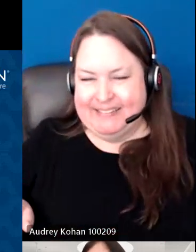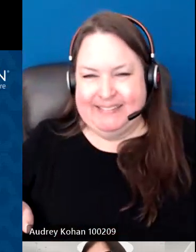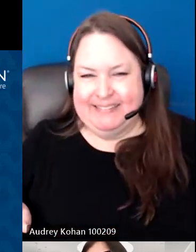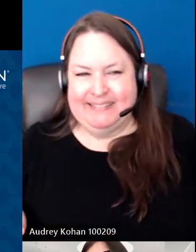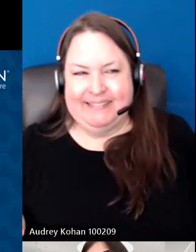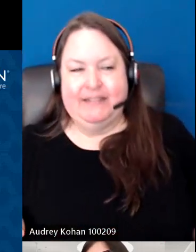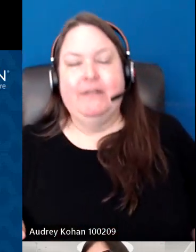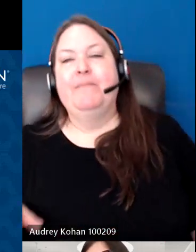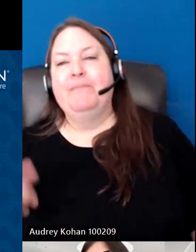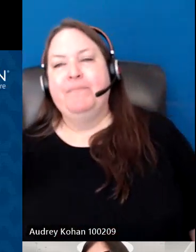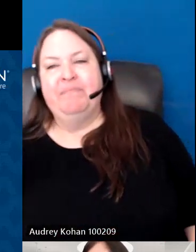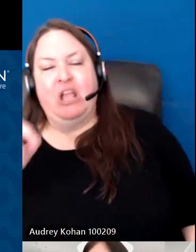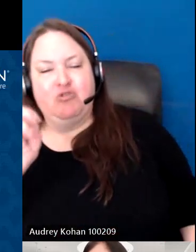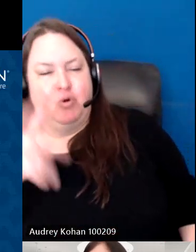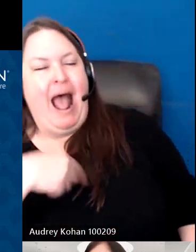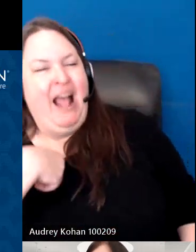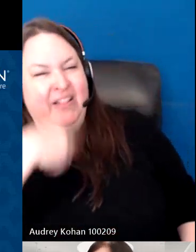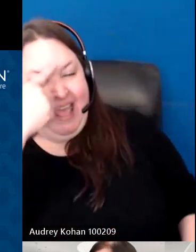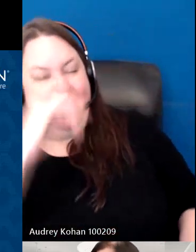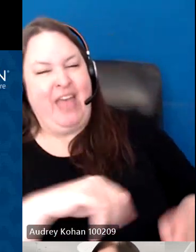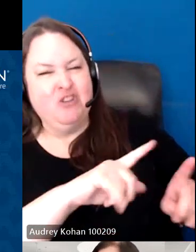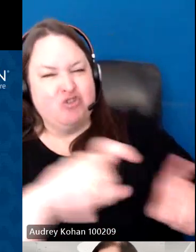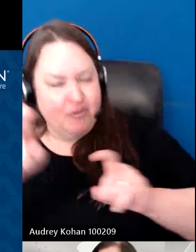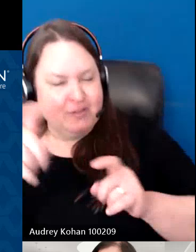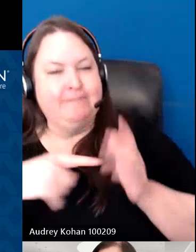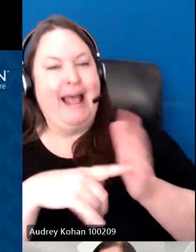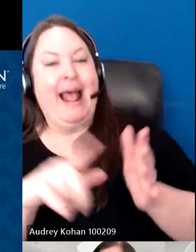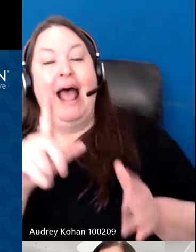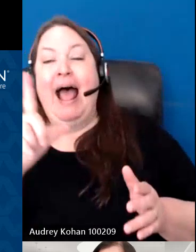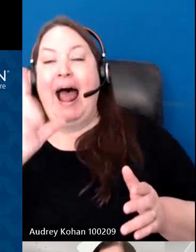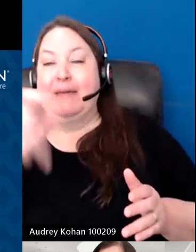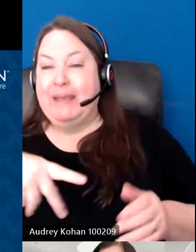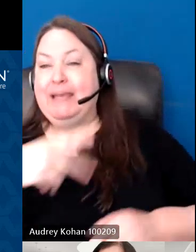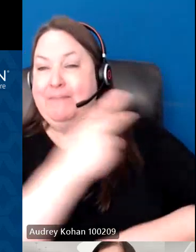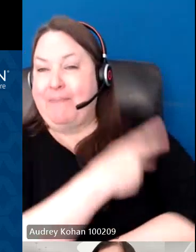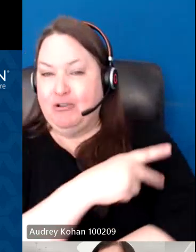surveys and the data bear that out that limited English proficient patients and de Harvey hearing